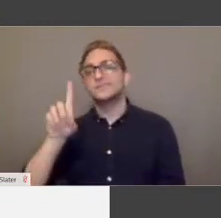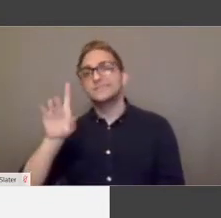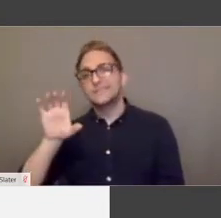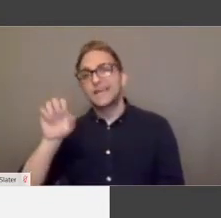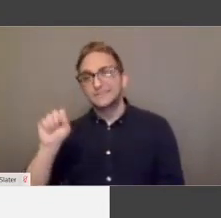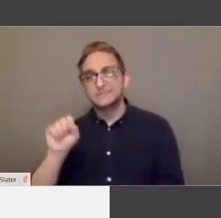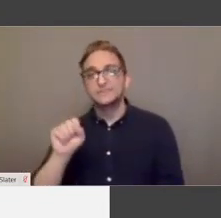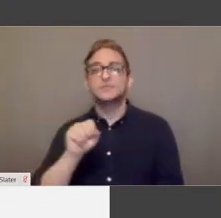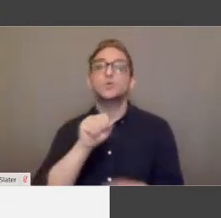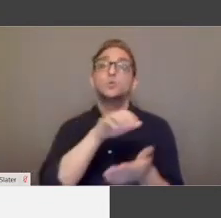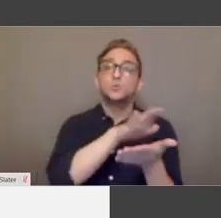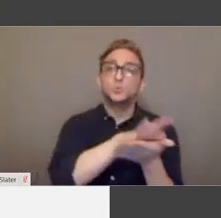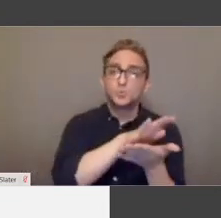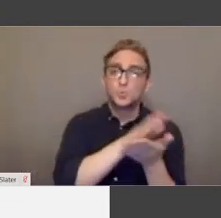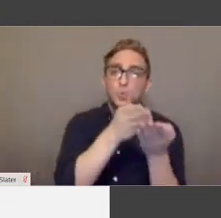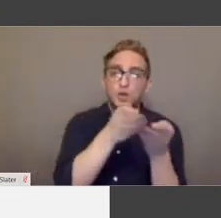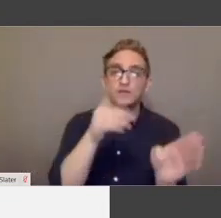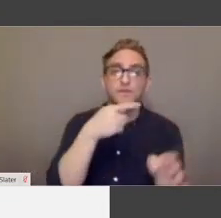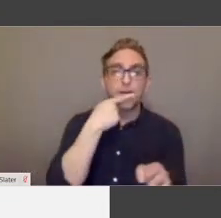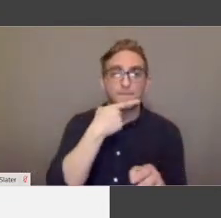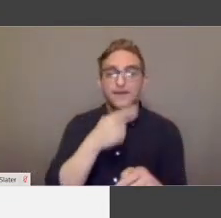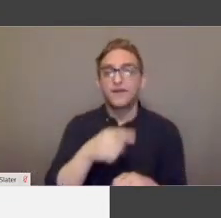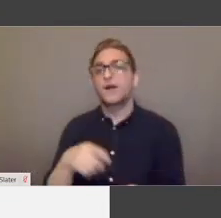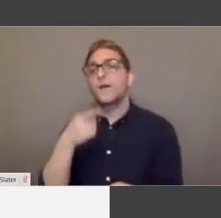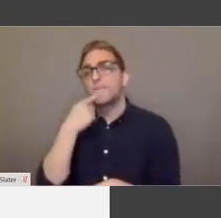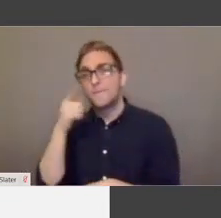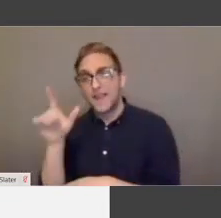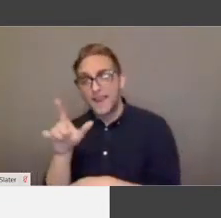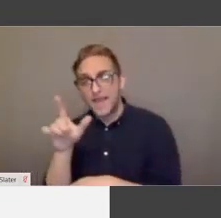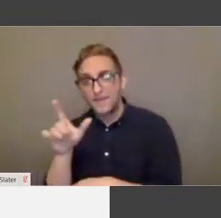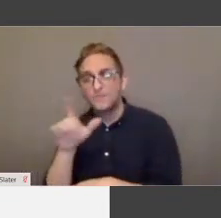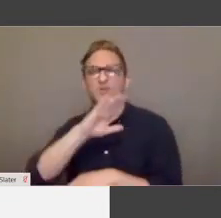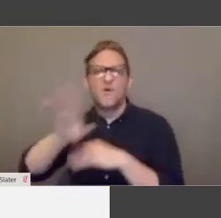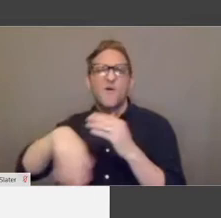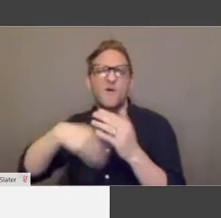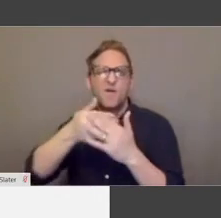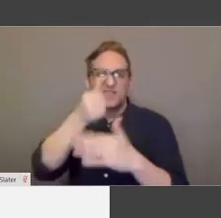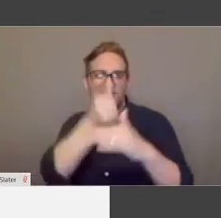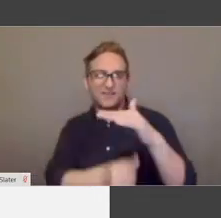anything county or state falls under Title II.